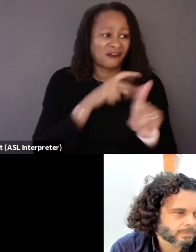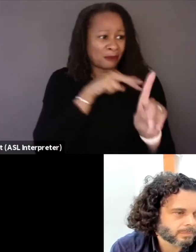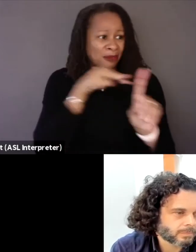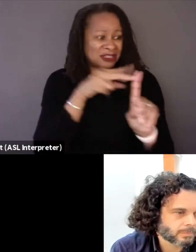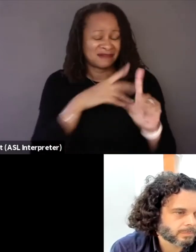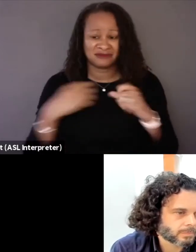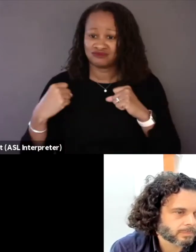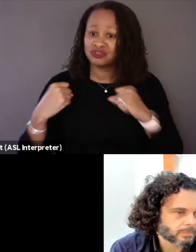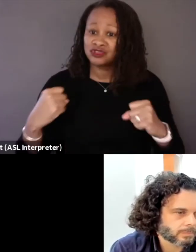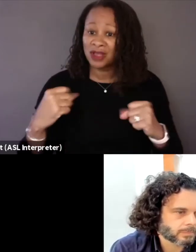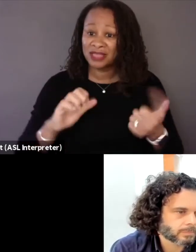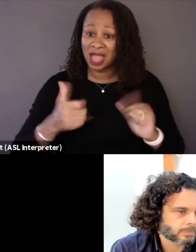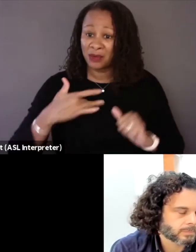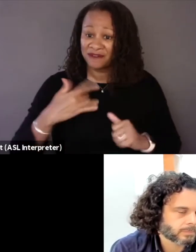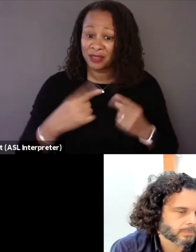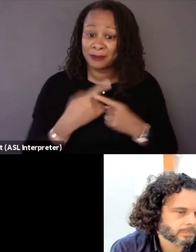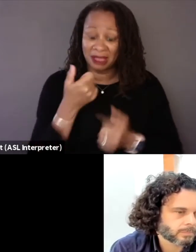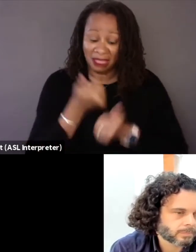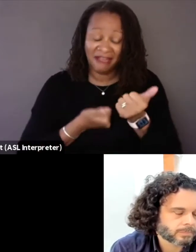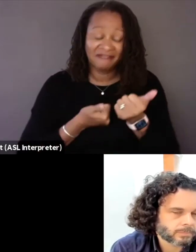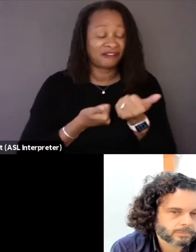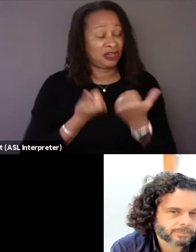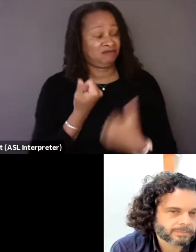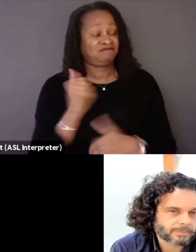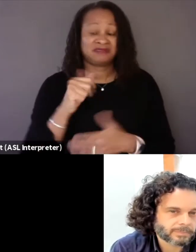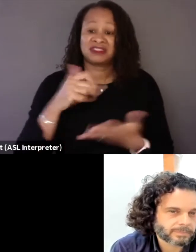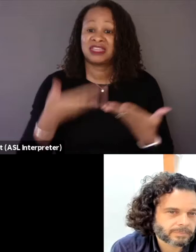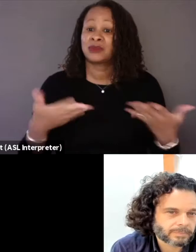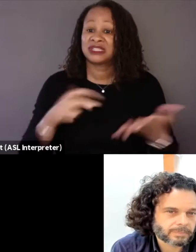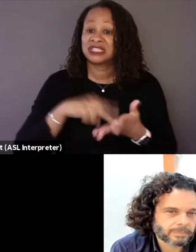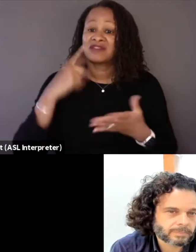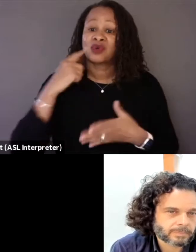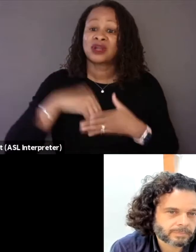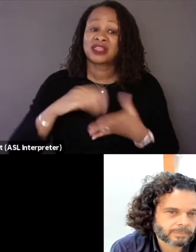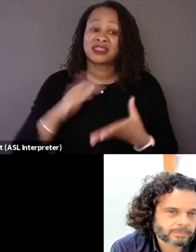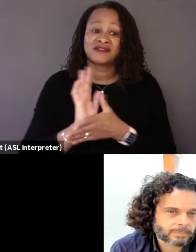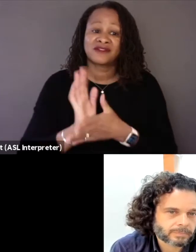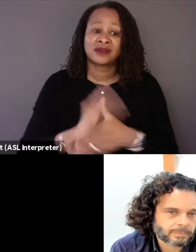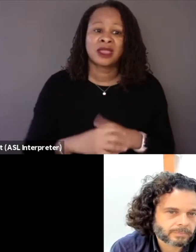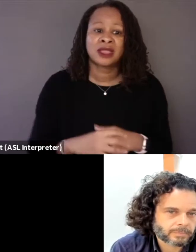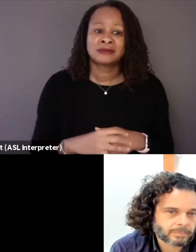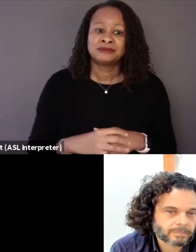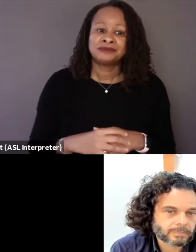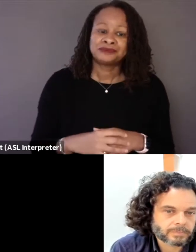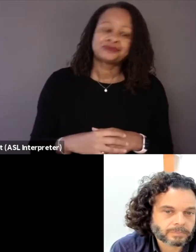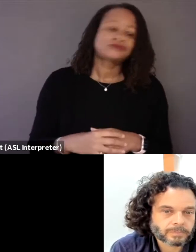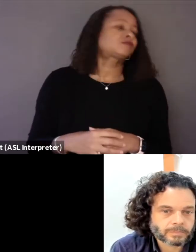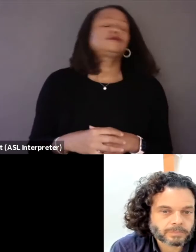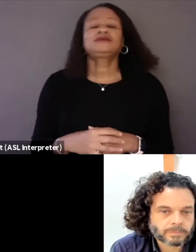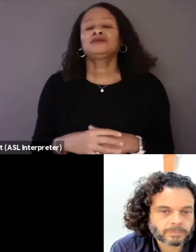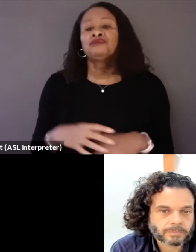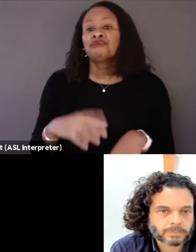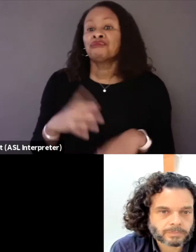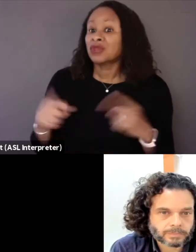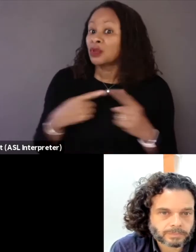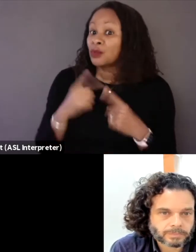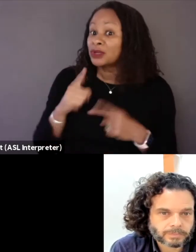of how we feel about every assertion in the film. Totally. So when you decided you wanted to make this movie,